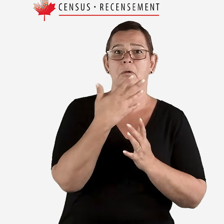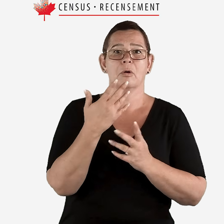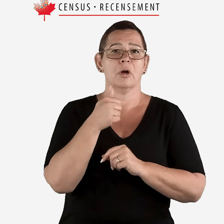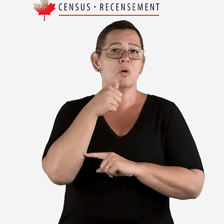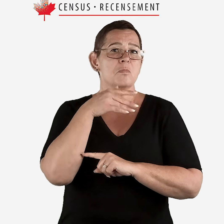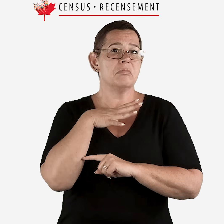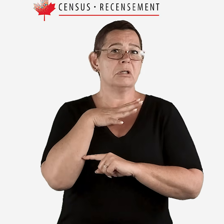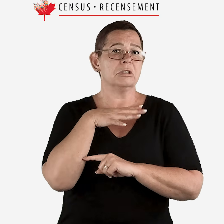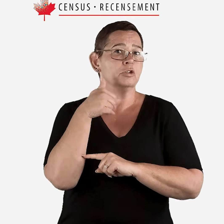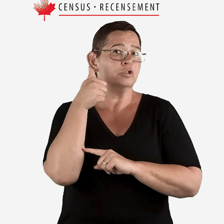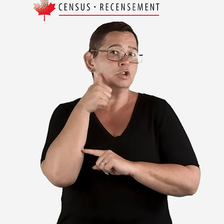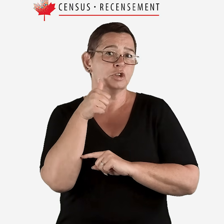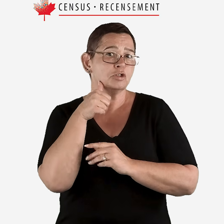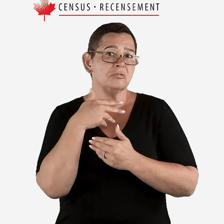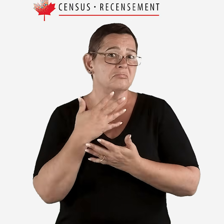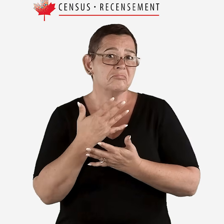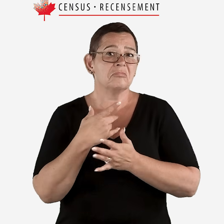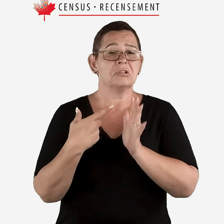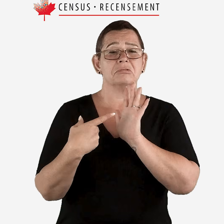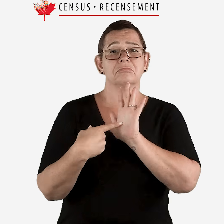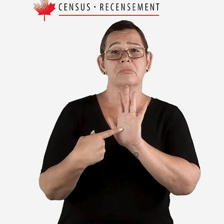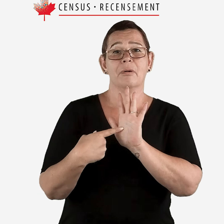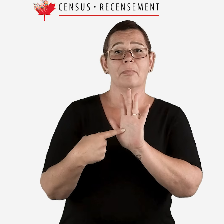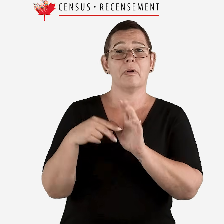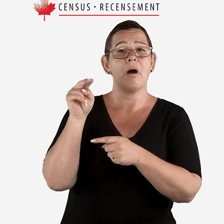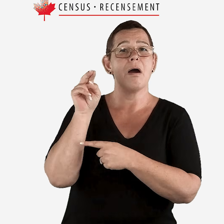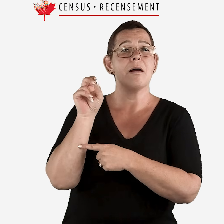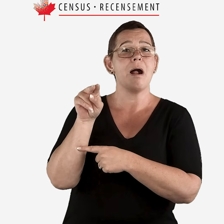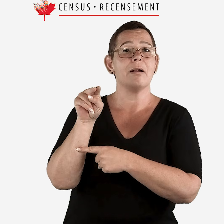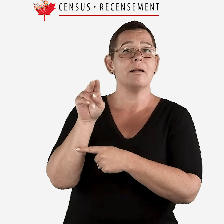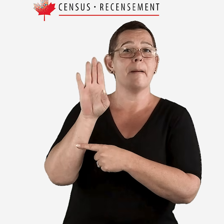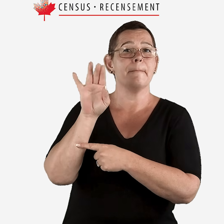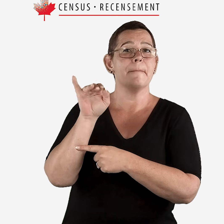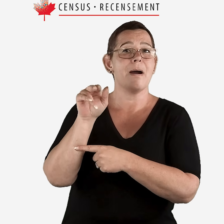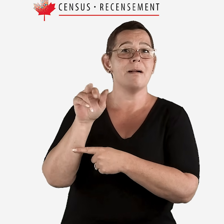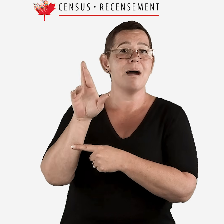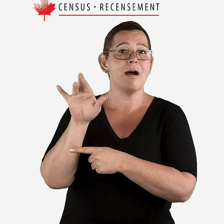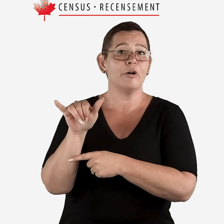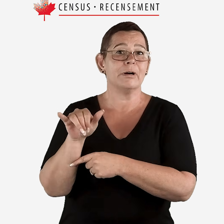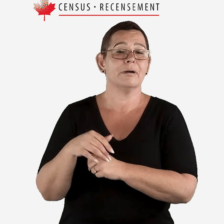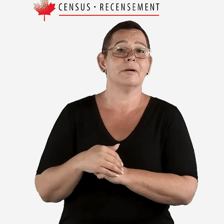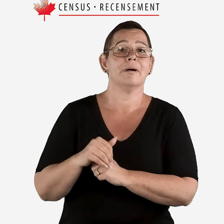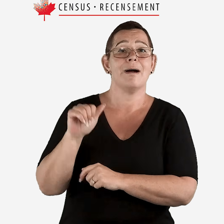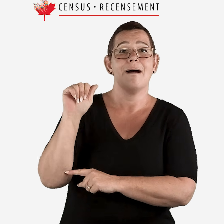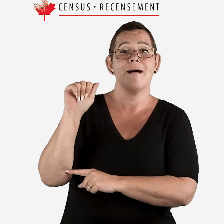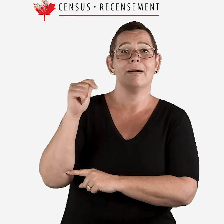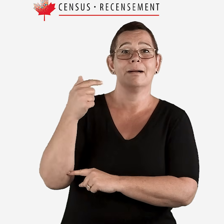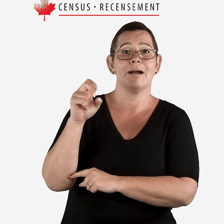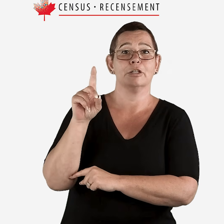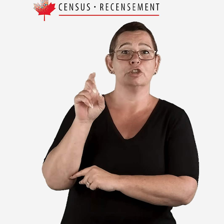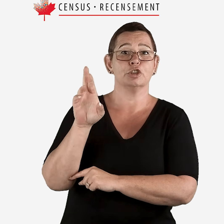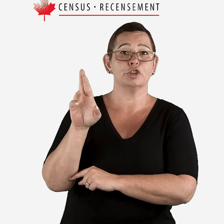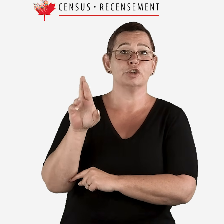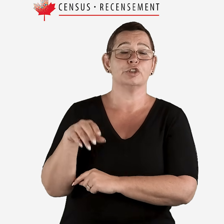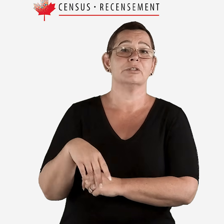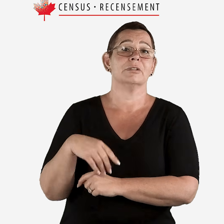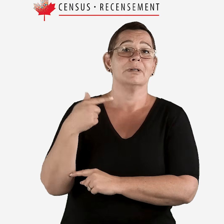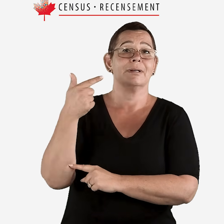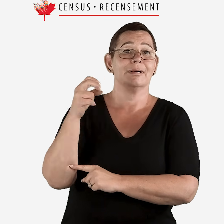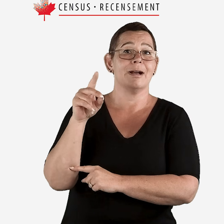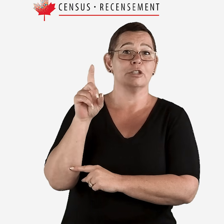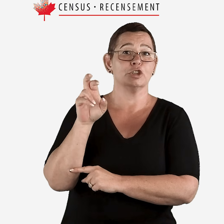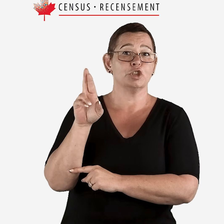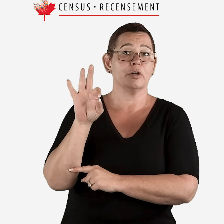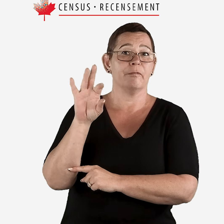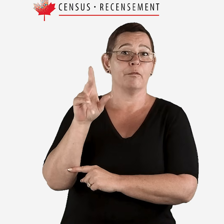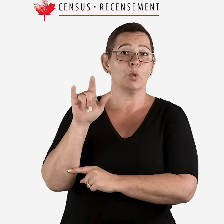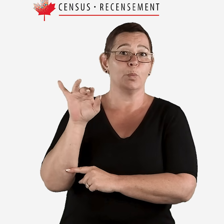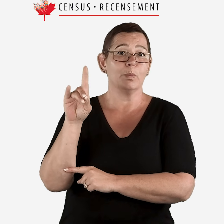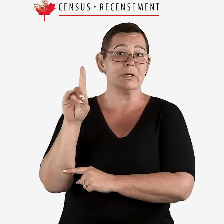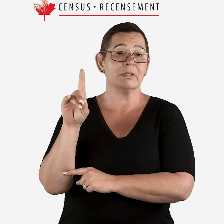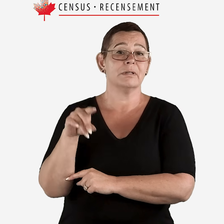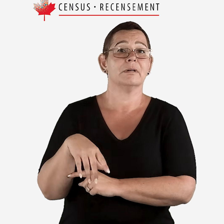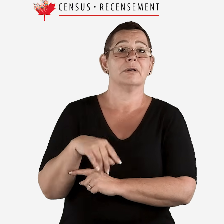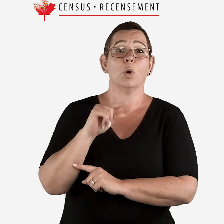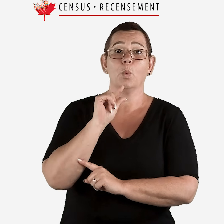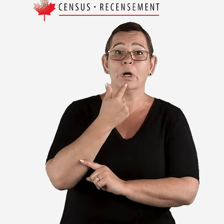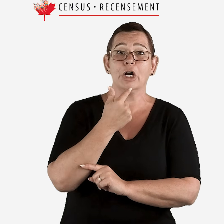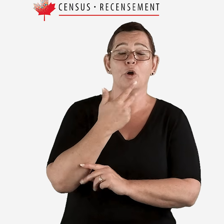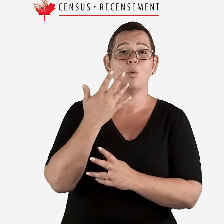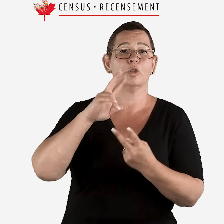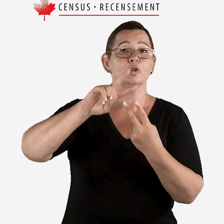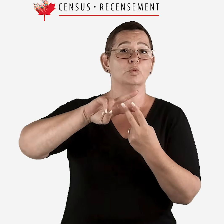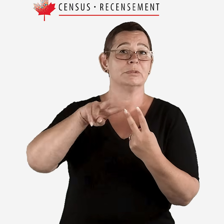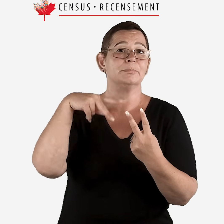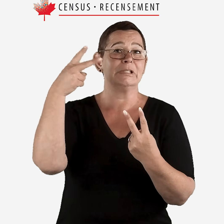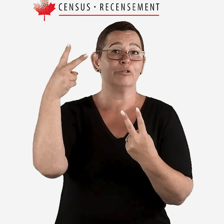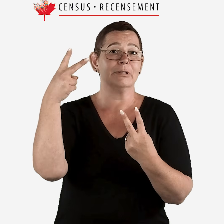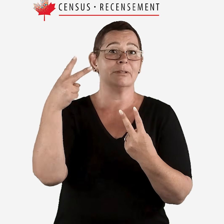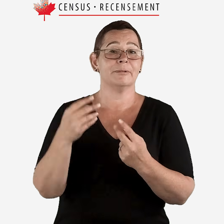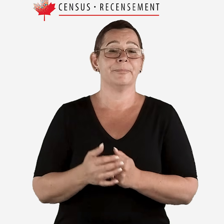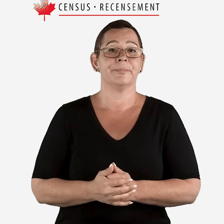or a woman (or a girl), for example, non-binary, agender, gender fluid, queer or Two-Spirit.